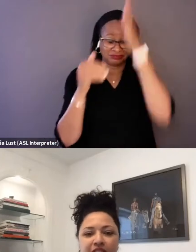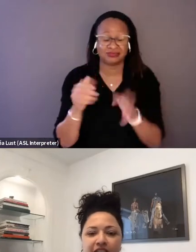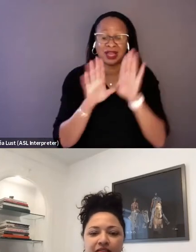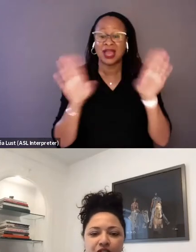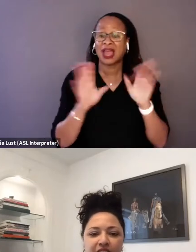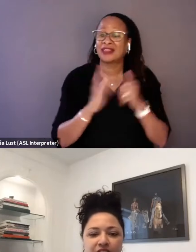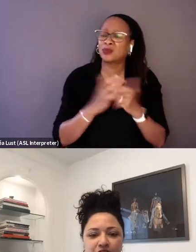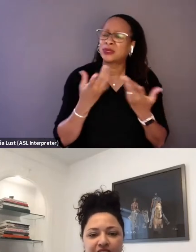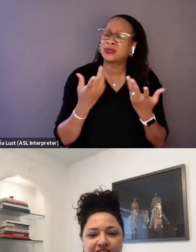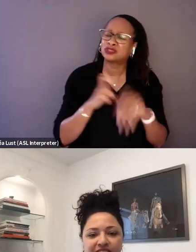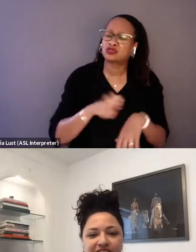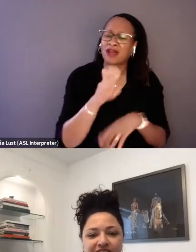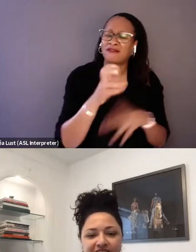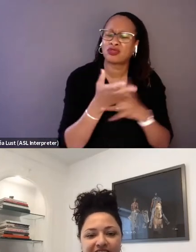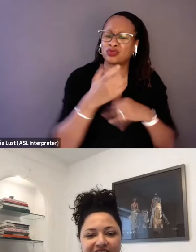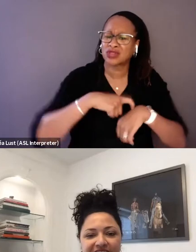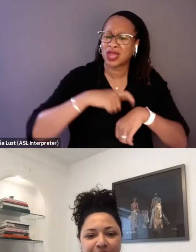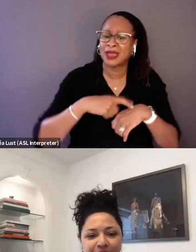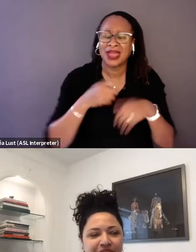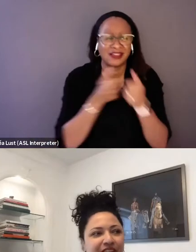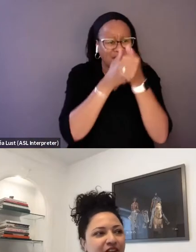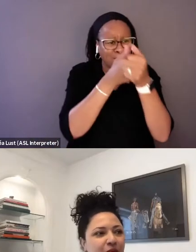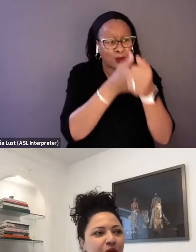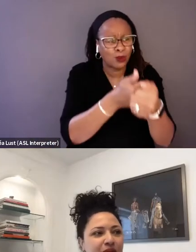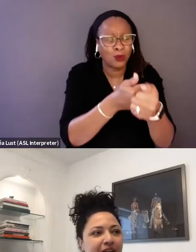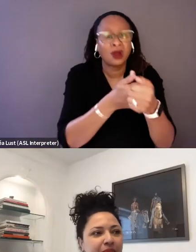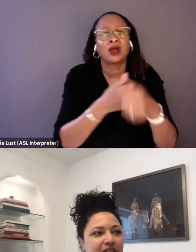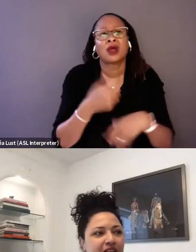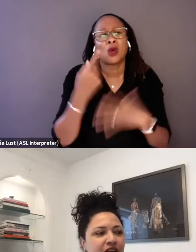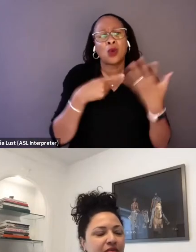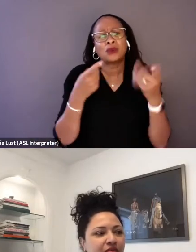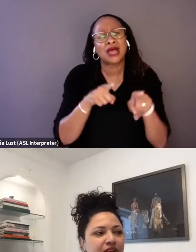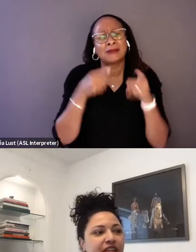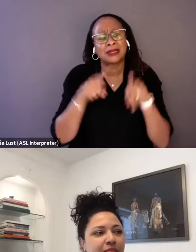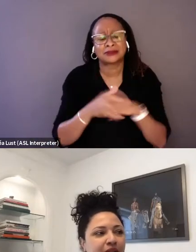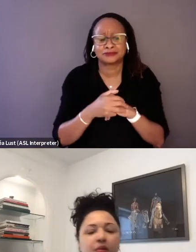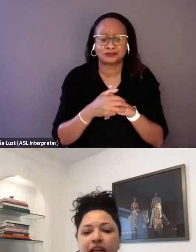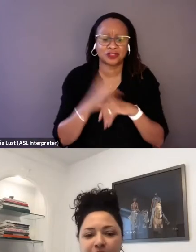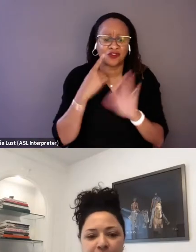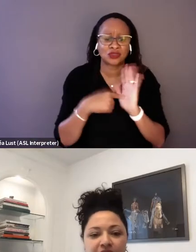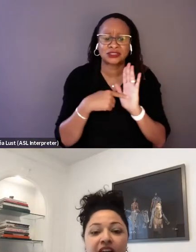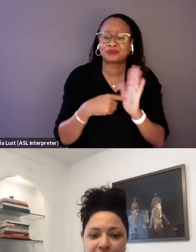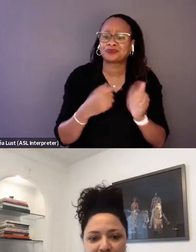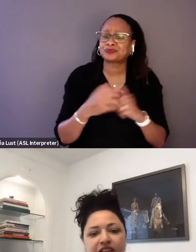and kind of try to trace the you know, what was happening, you know, for example like what was happening with the government